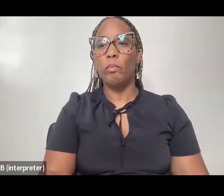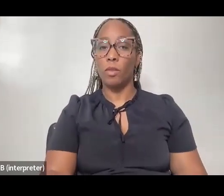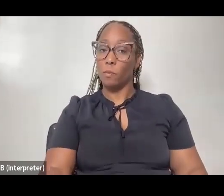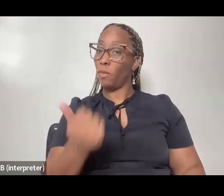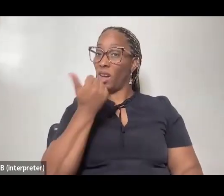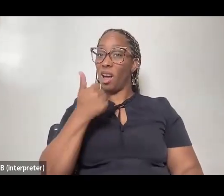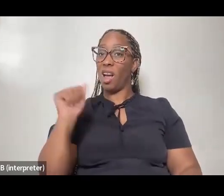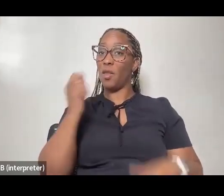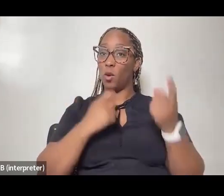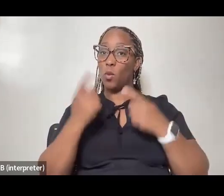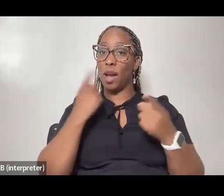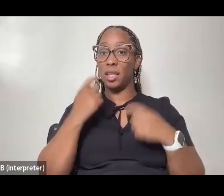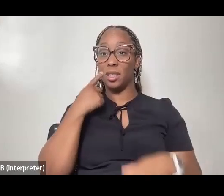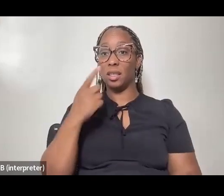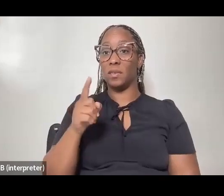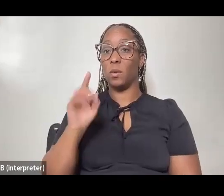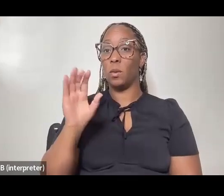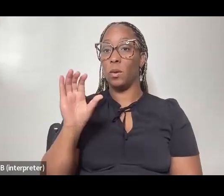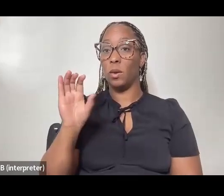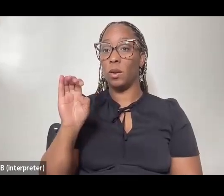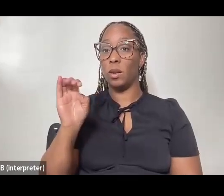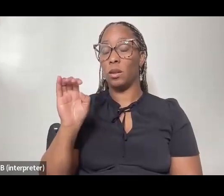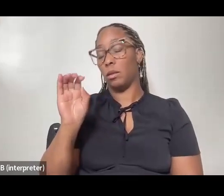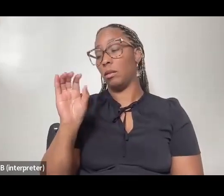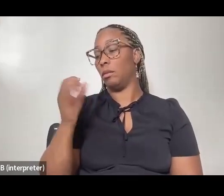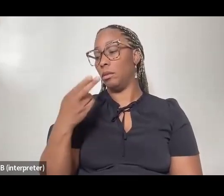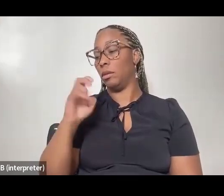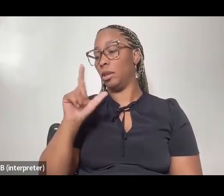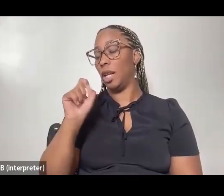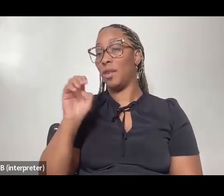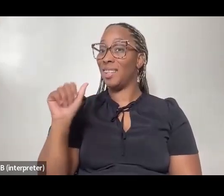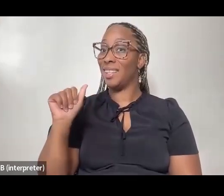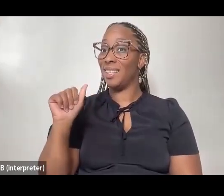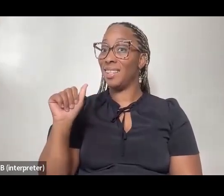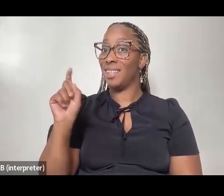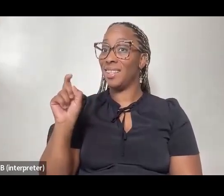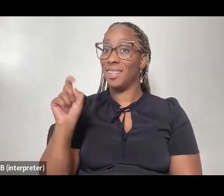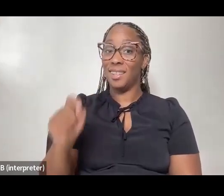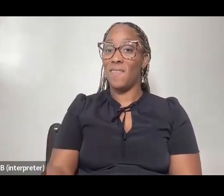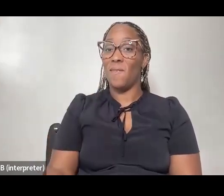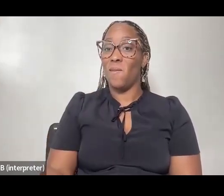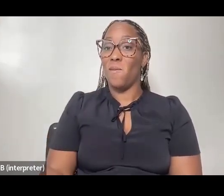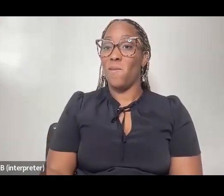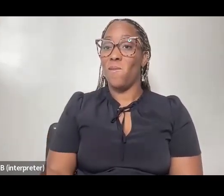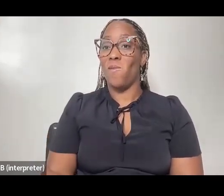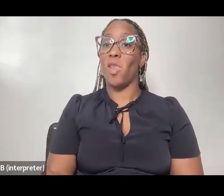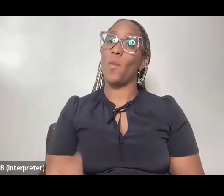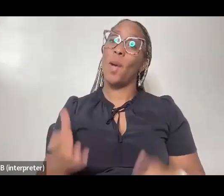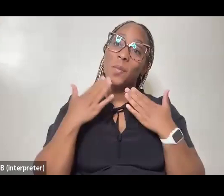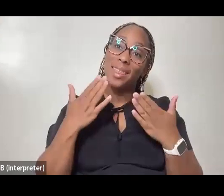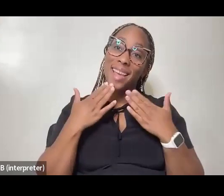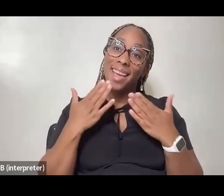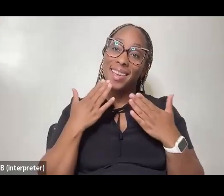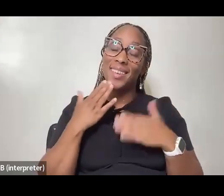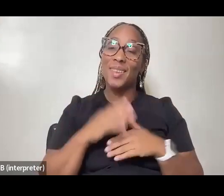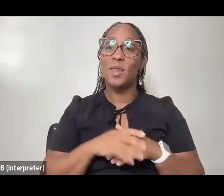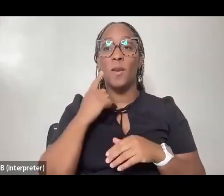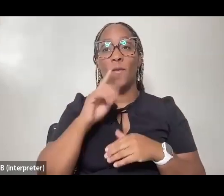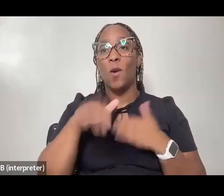questions for Chelsea? Thank you, Chelsea, for all the